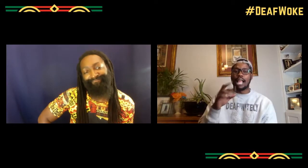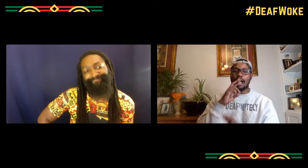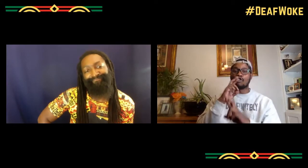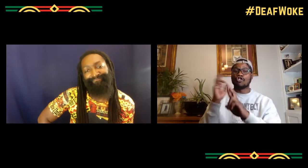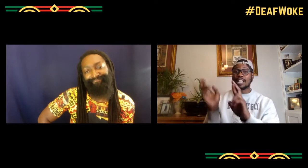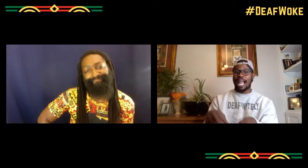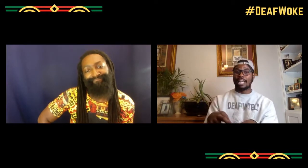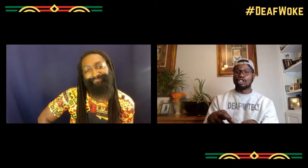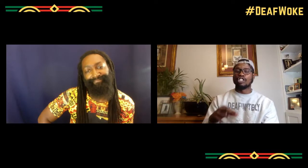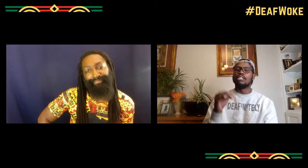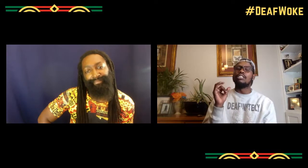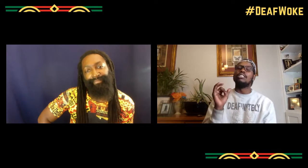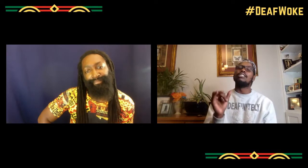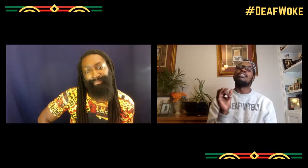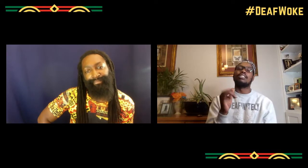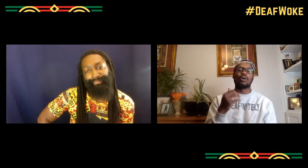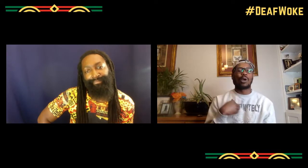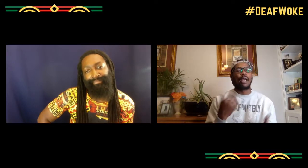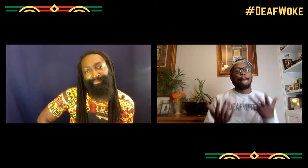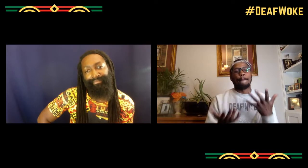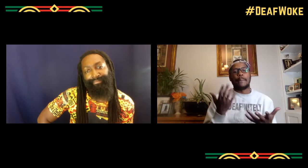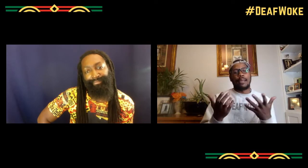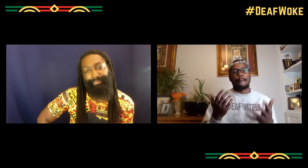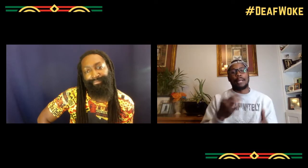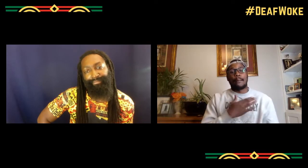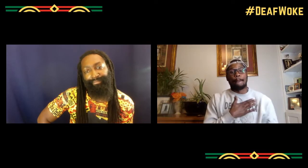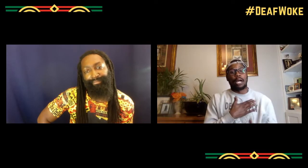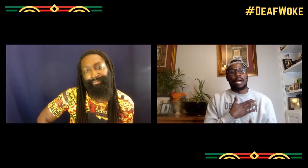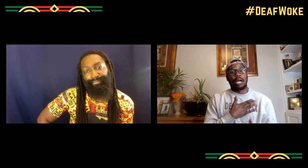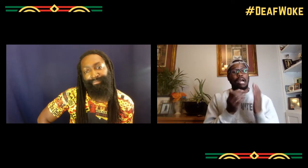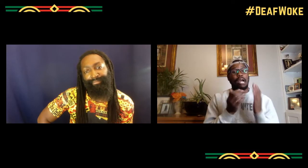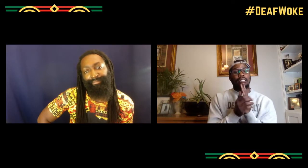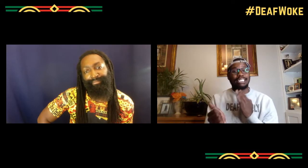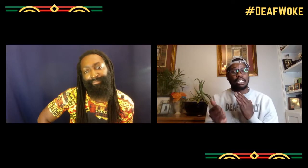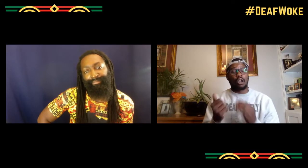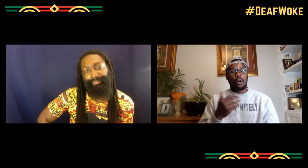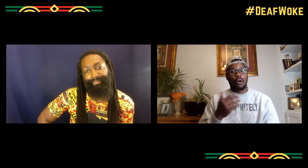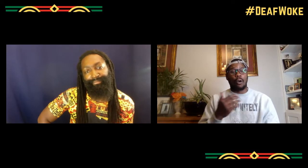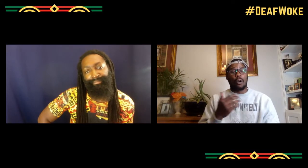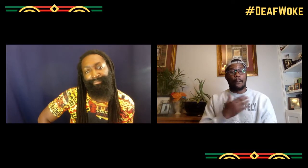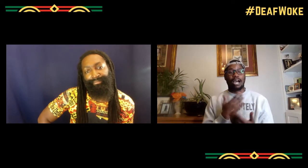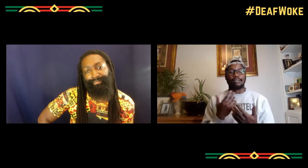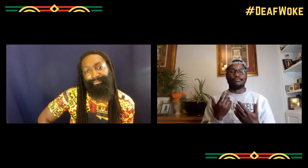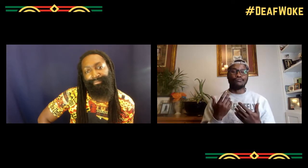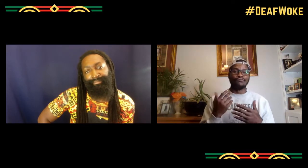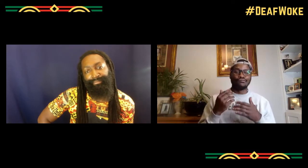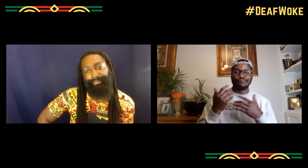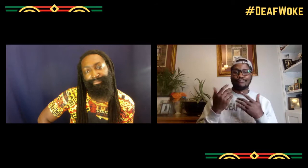I was like, you know, they seem to be more, encouraged to learn more about signing and rapping. So,